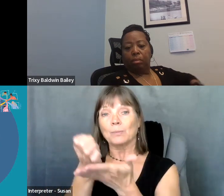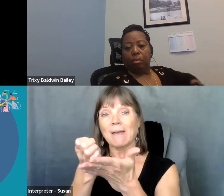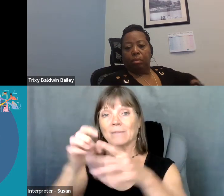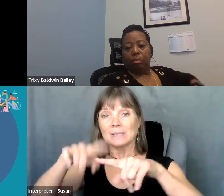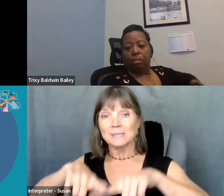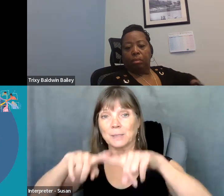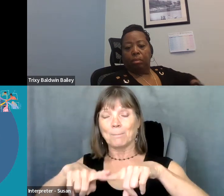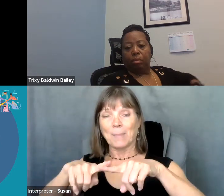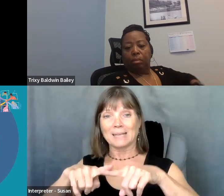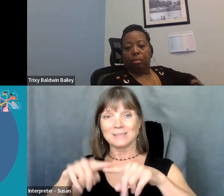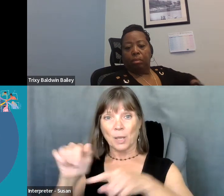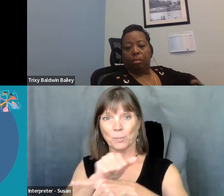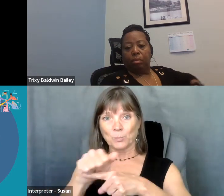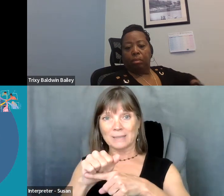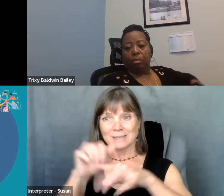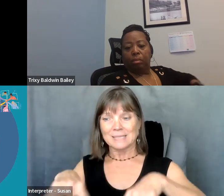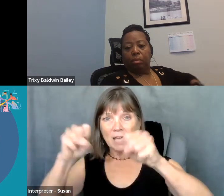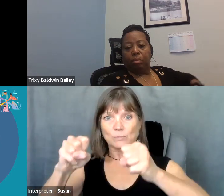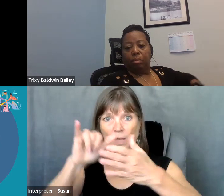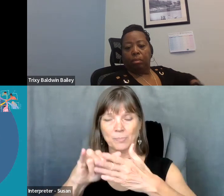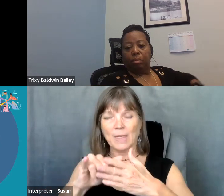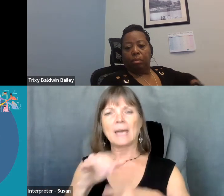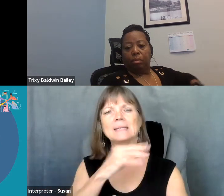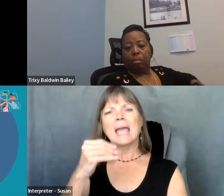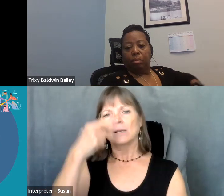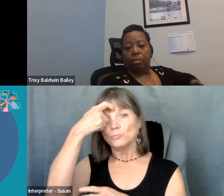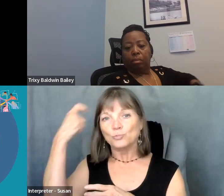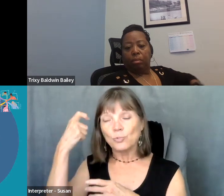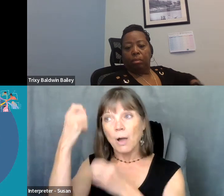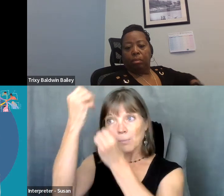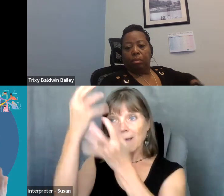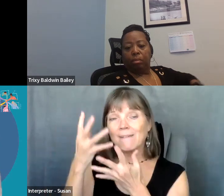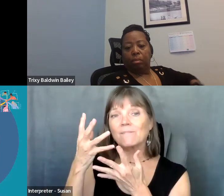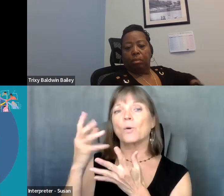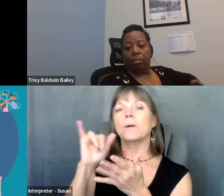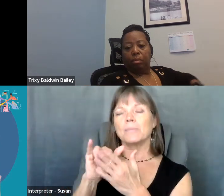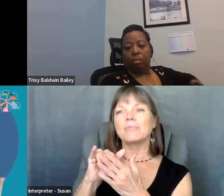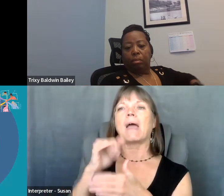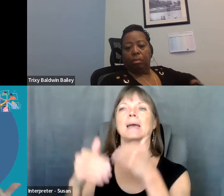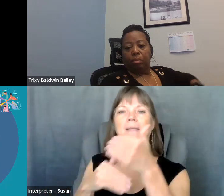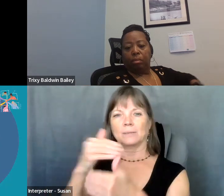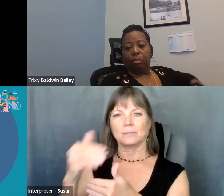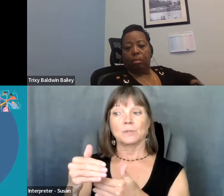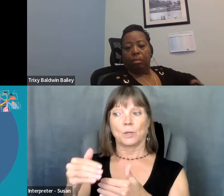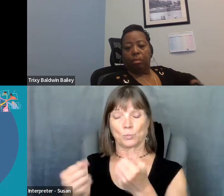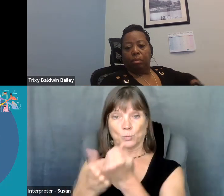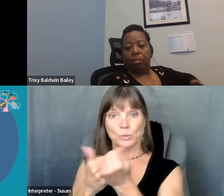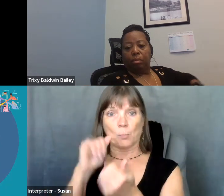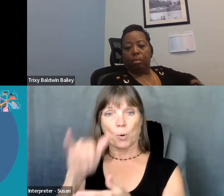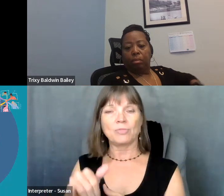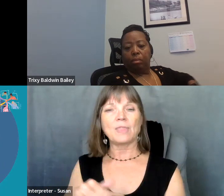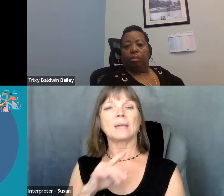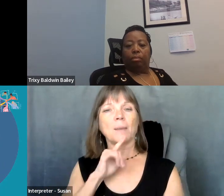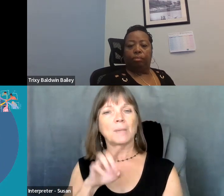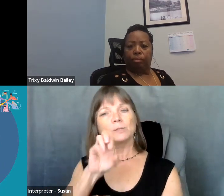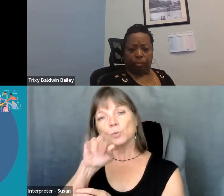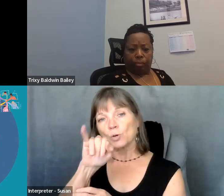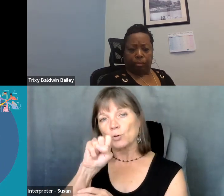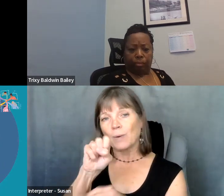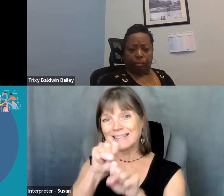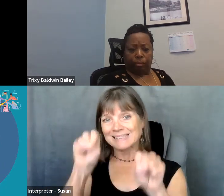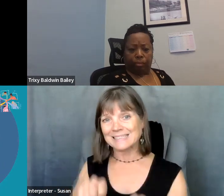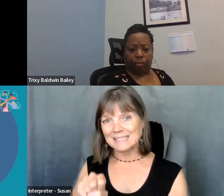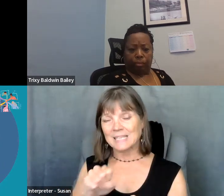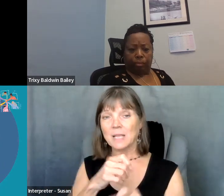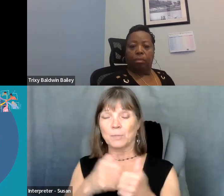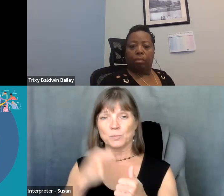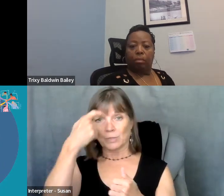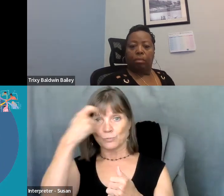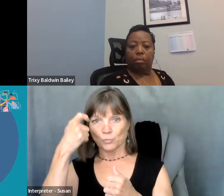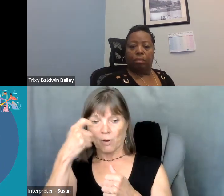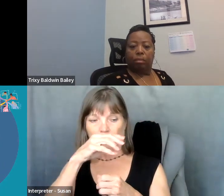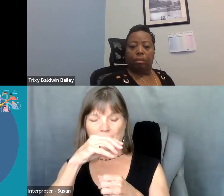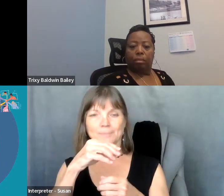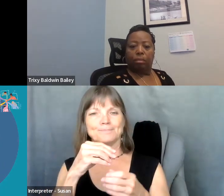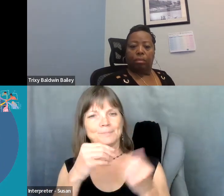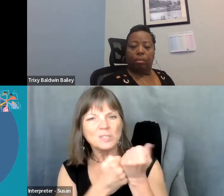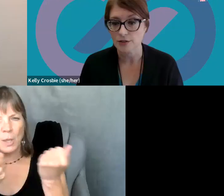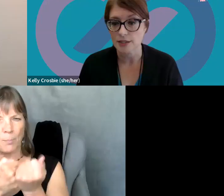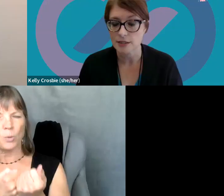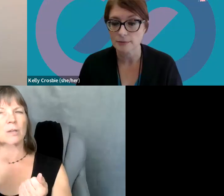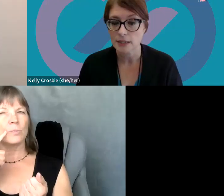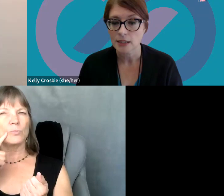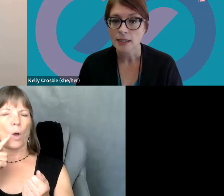Kelly Crosbie (she/her): We need a system that is, trauma-informed for so many reasons. I think that's why we need a crisis system that is responsive and trauma informed, as well as the other services, supports and preventative things in our system.